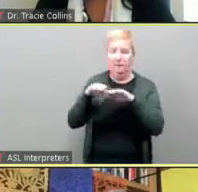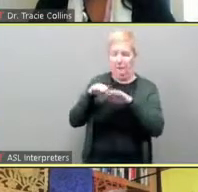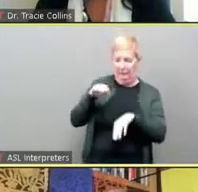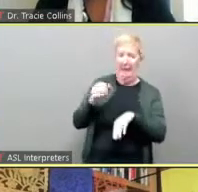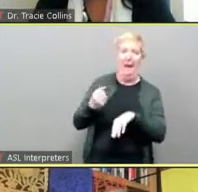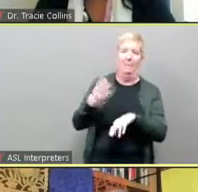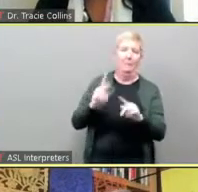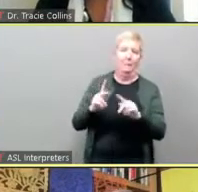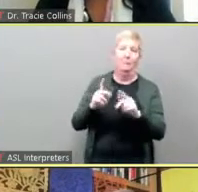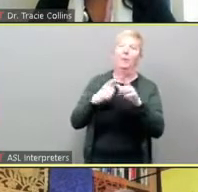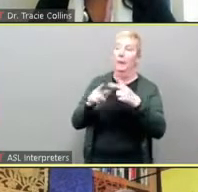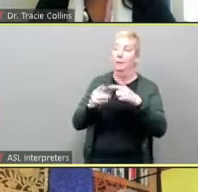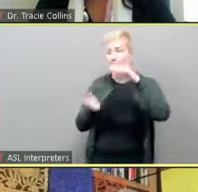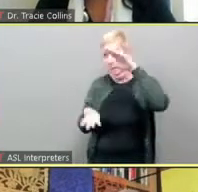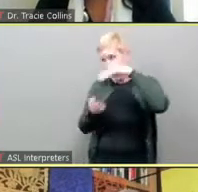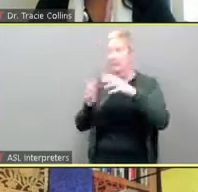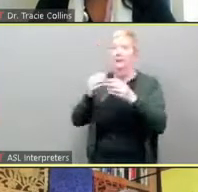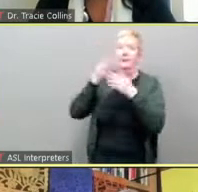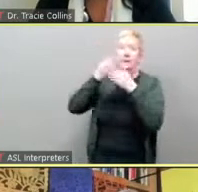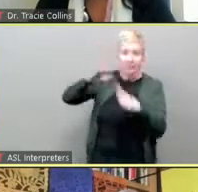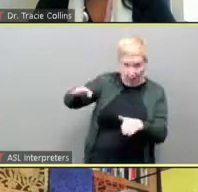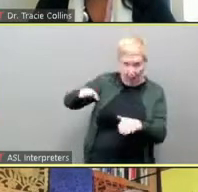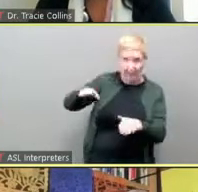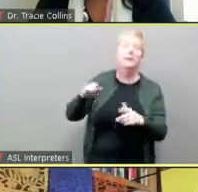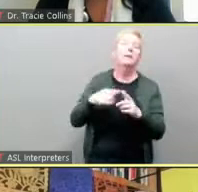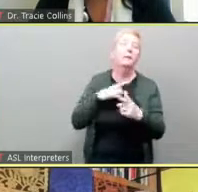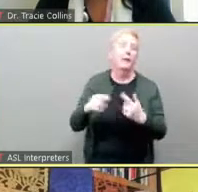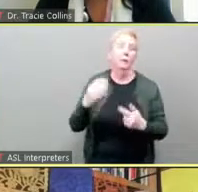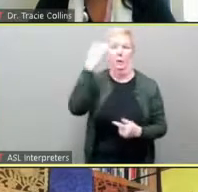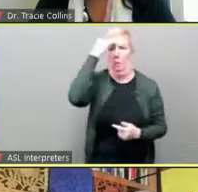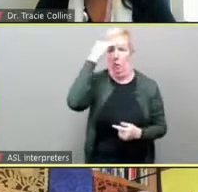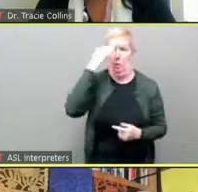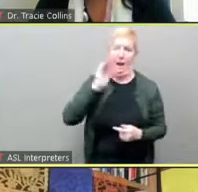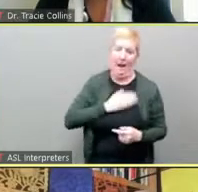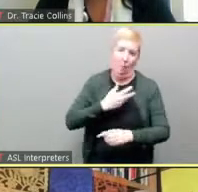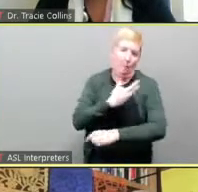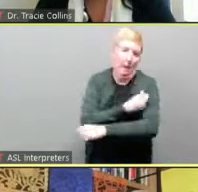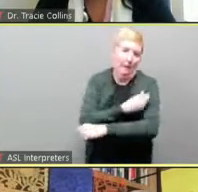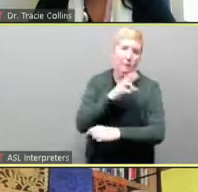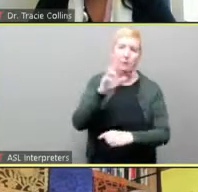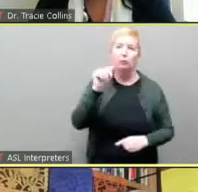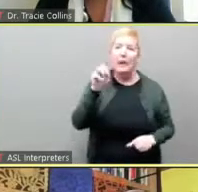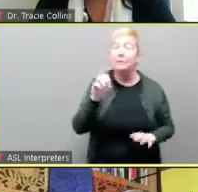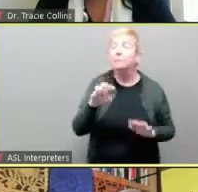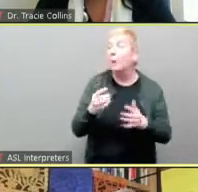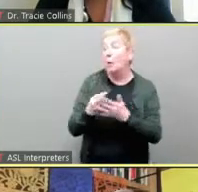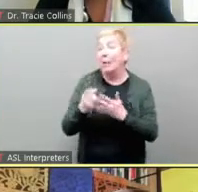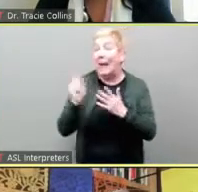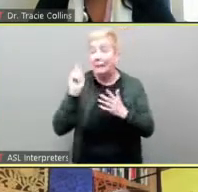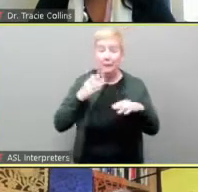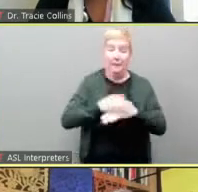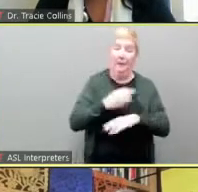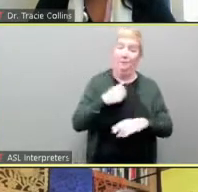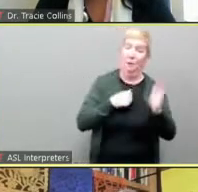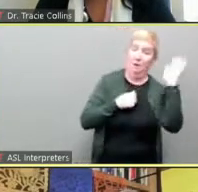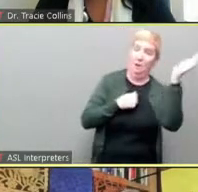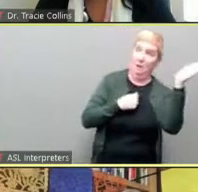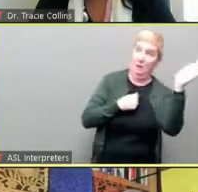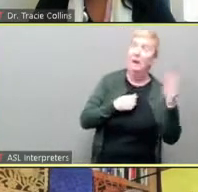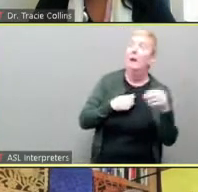you get the full vaccination rate. Got a lot of questions right after the press conference, has to go, what if we And 12 to 15 year olds, what's going to